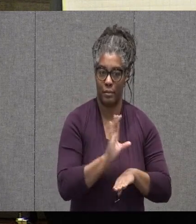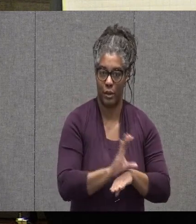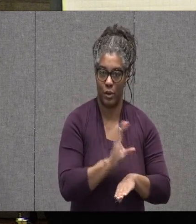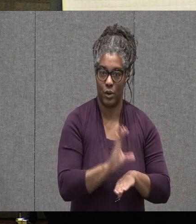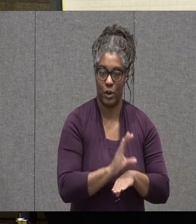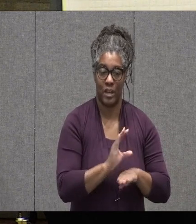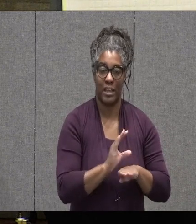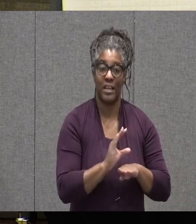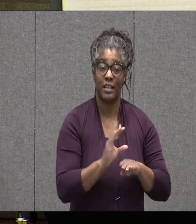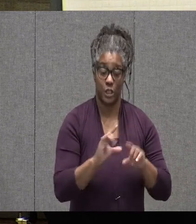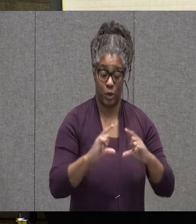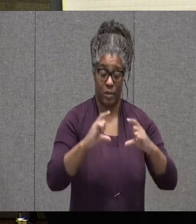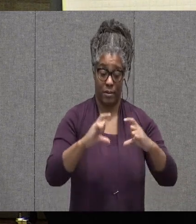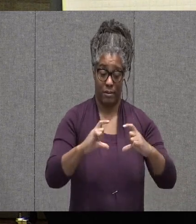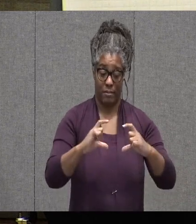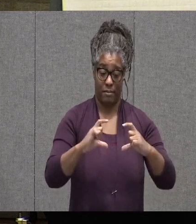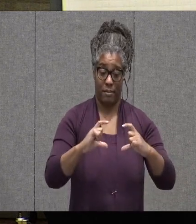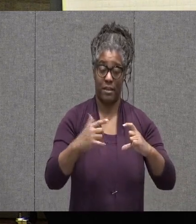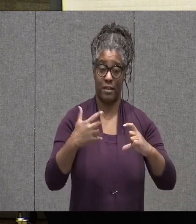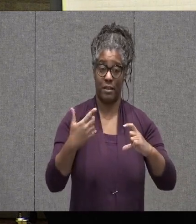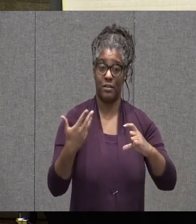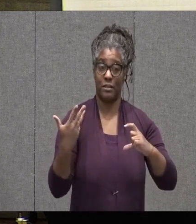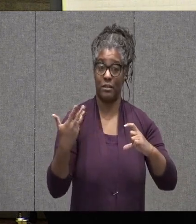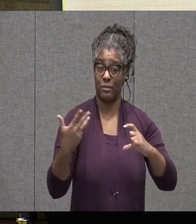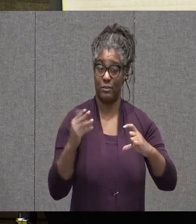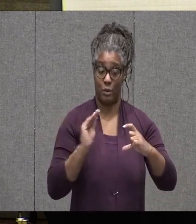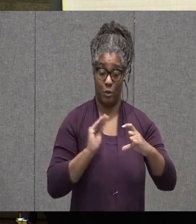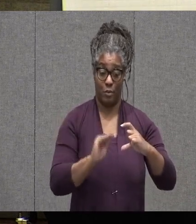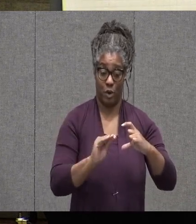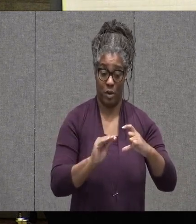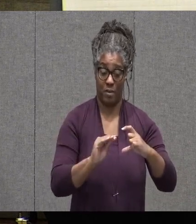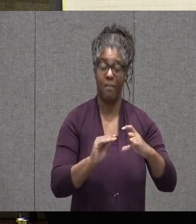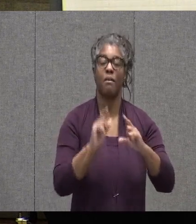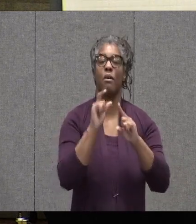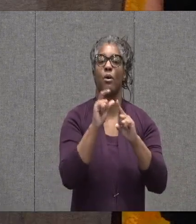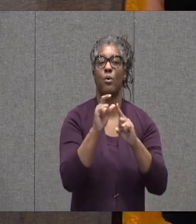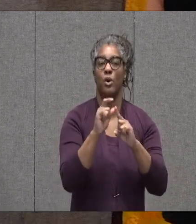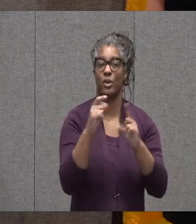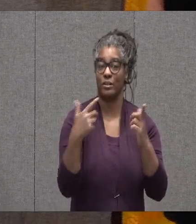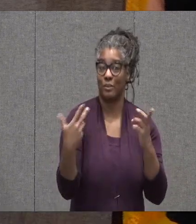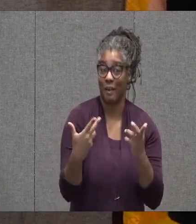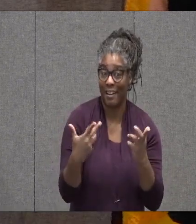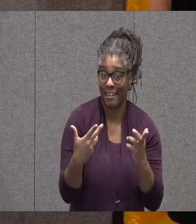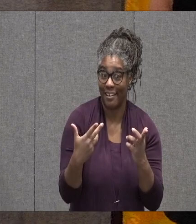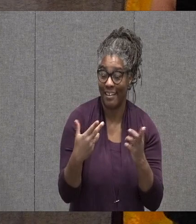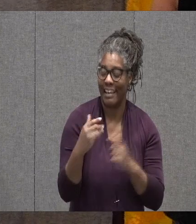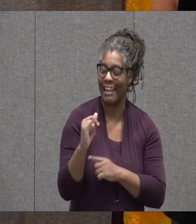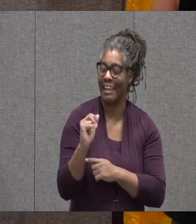Our word, exactly. What's our word? Income, exactly. I'm gonna write it while you write it.